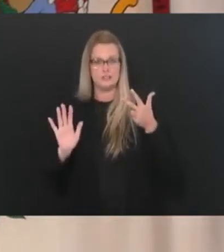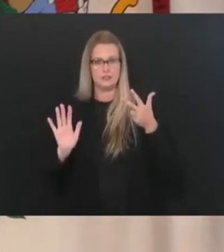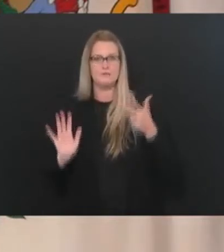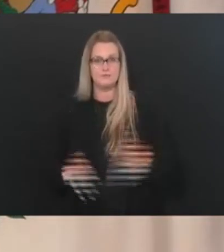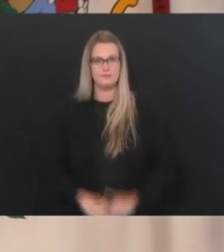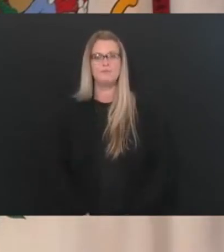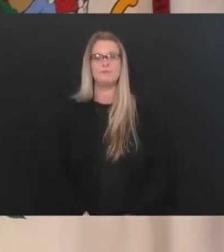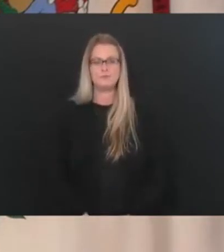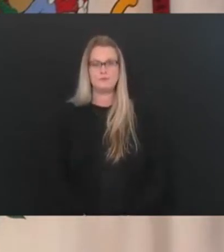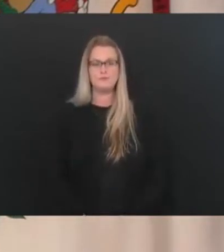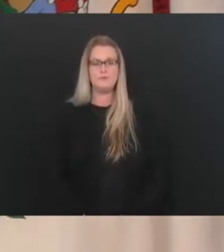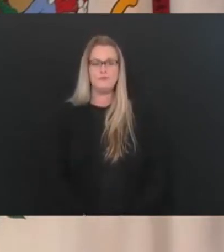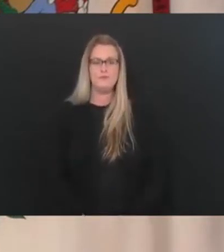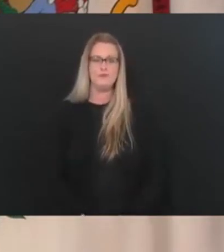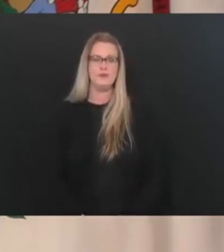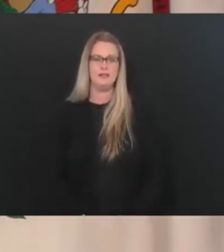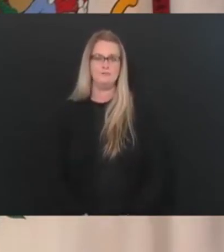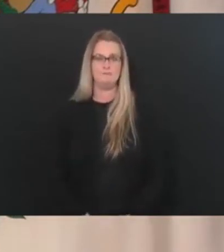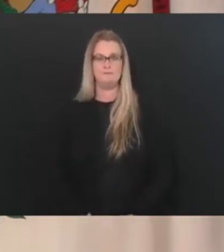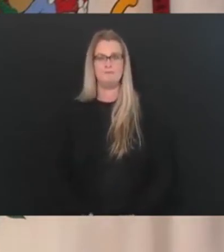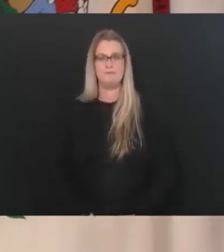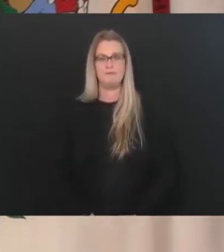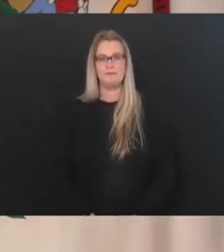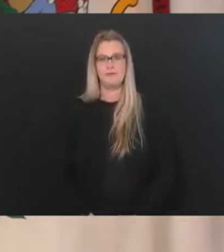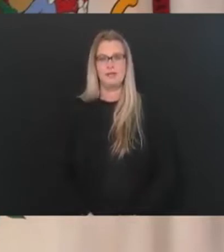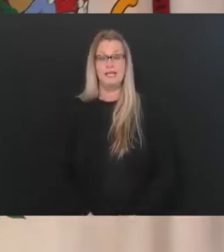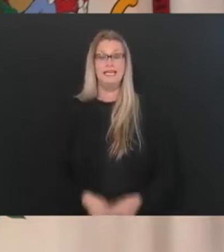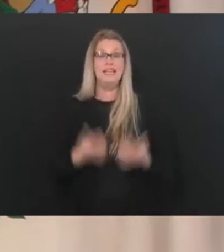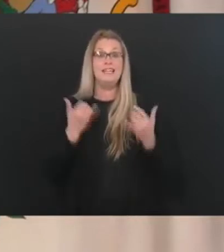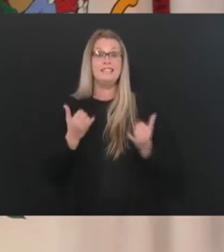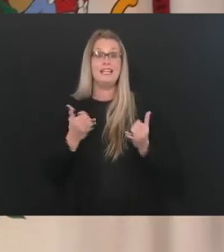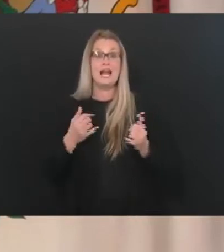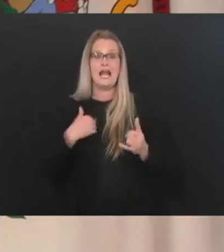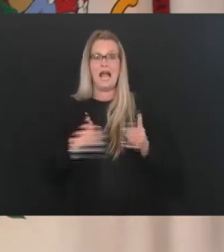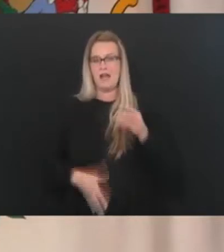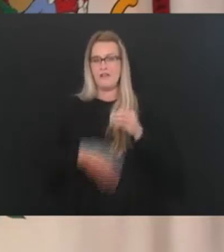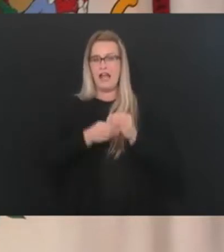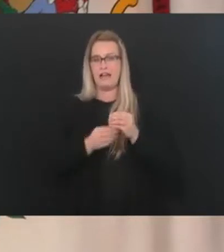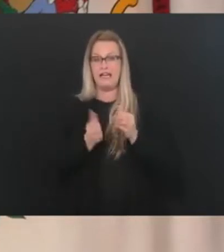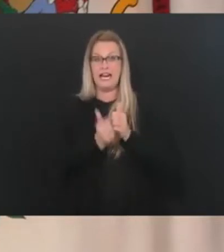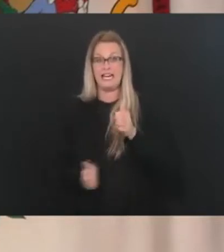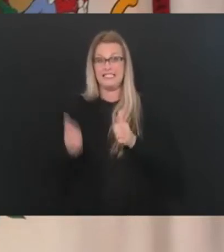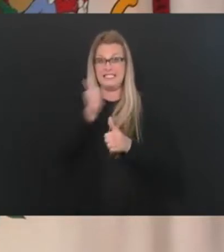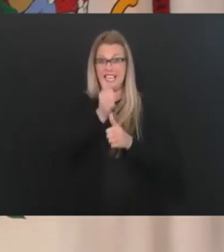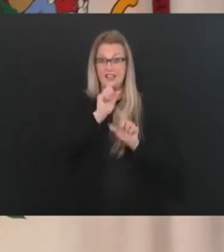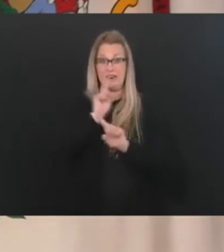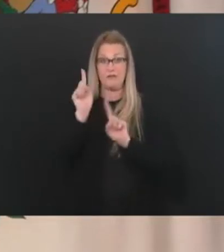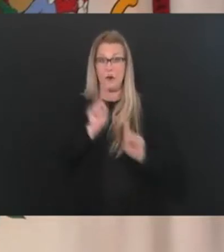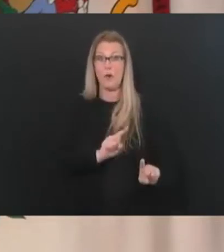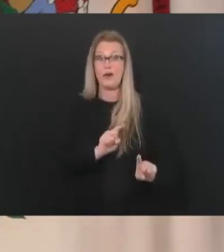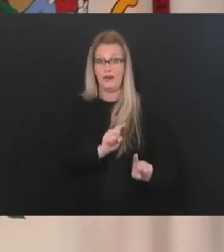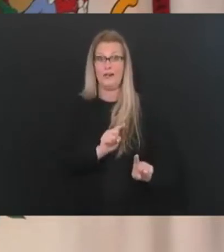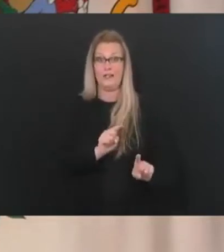ANSWER, AND I'VE GIVEN YOU THE ANSWER ON FAIRMONT. SO ALSO TODAY, WE ARE ISSUING